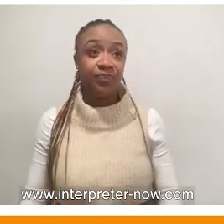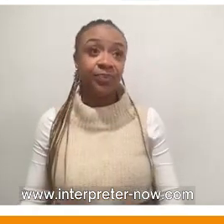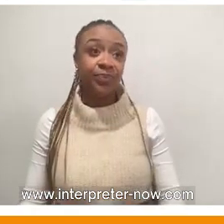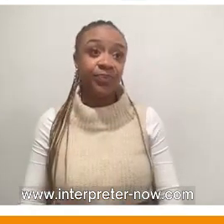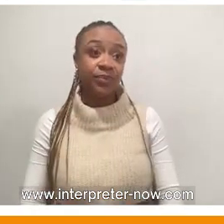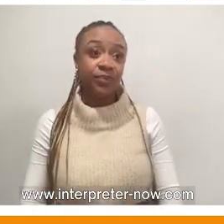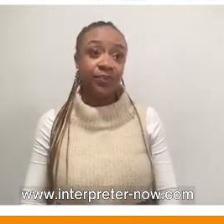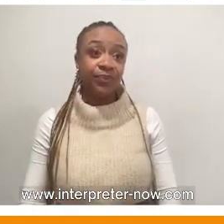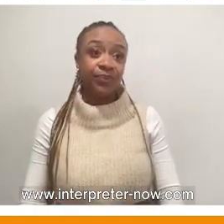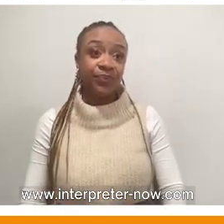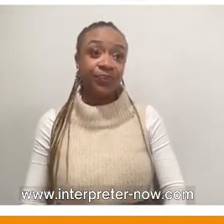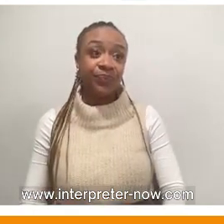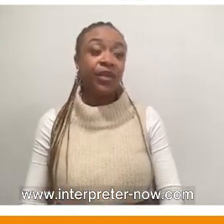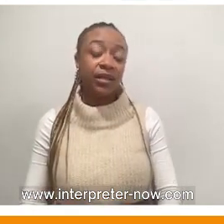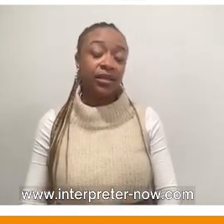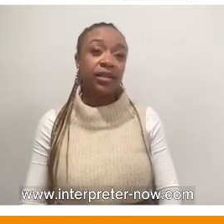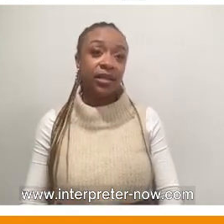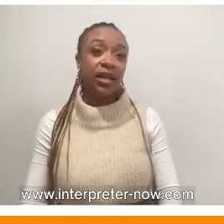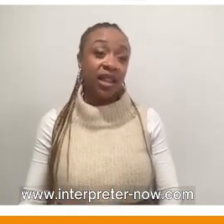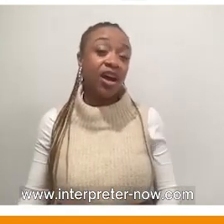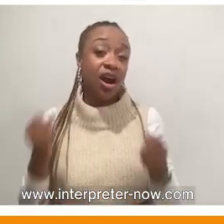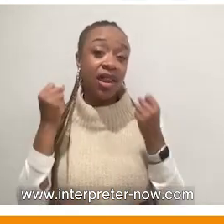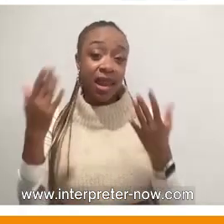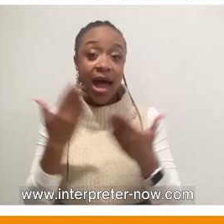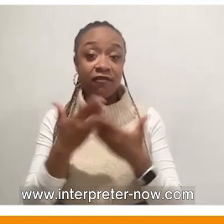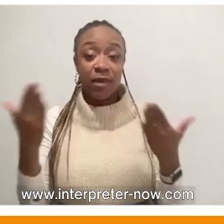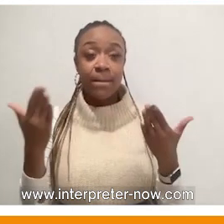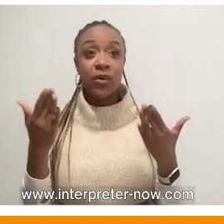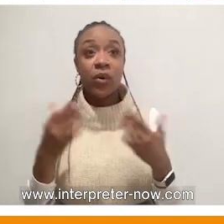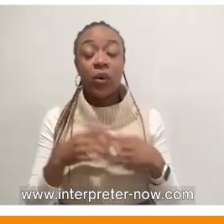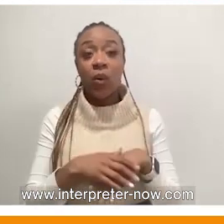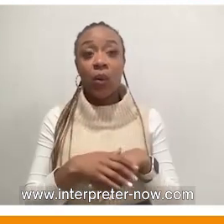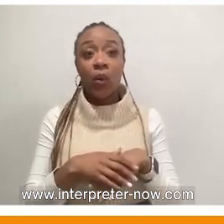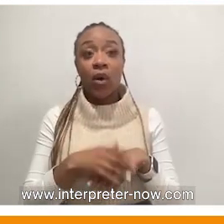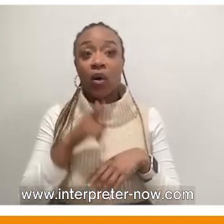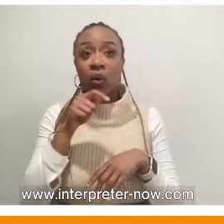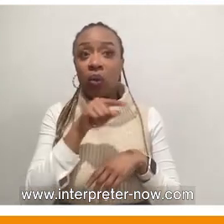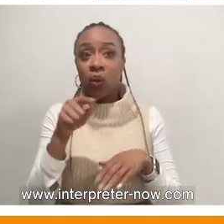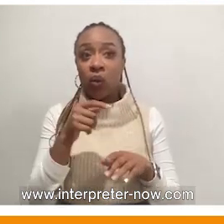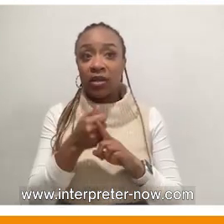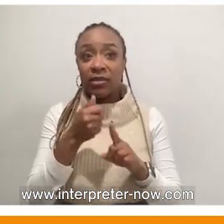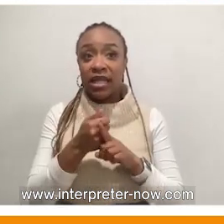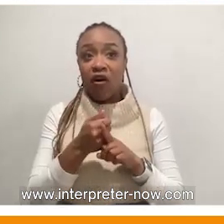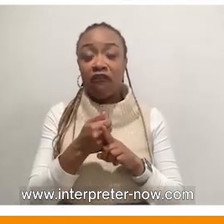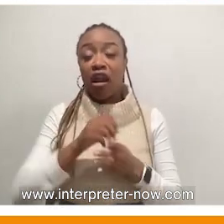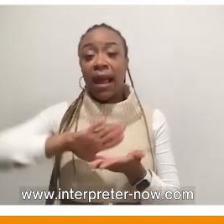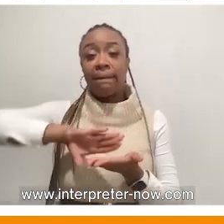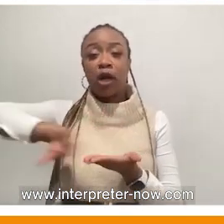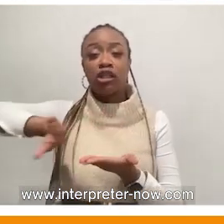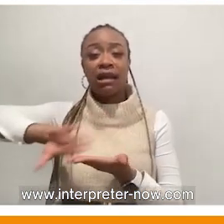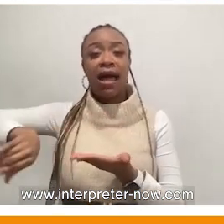There are a lot of people with traditionally marginalized, systemically marginalized identities